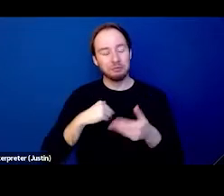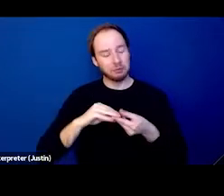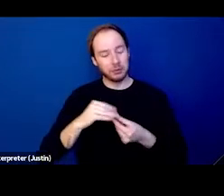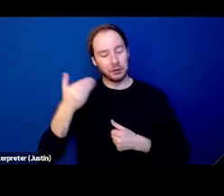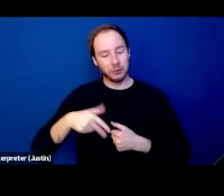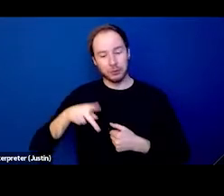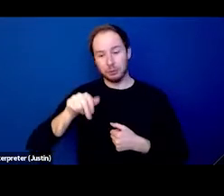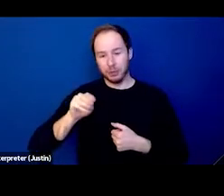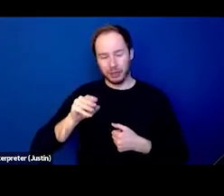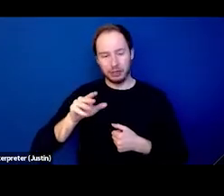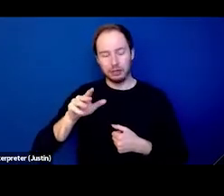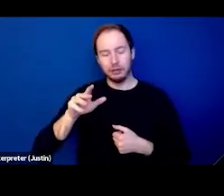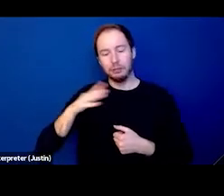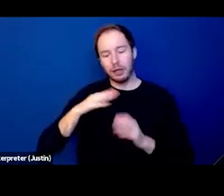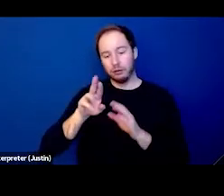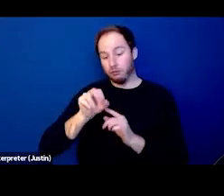Like I said, I'm from Chimnissing First Nation